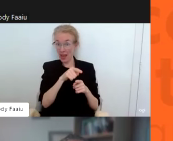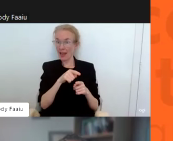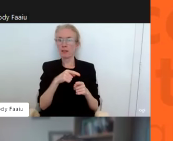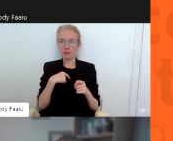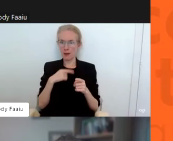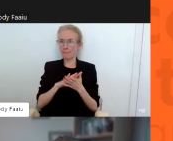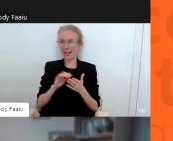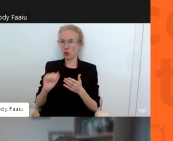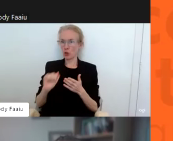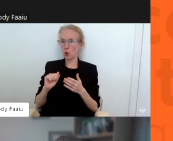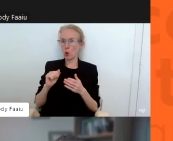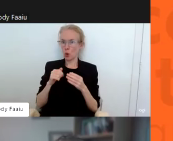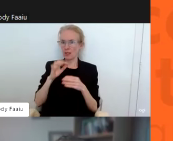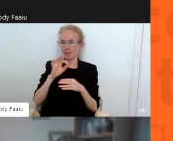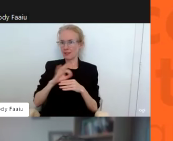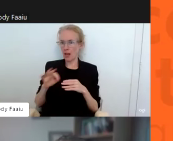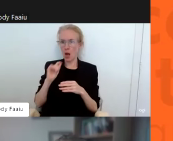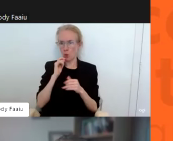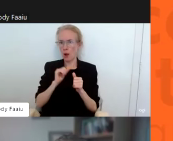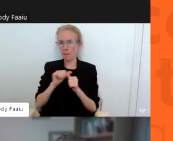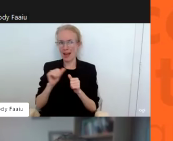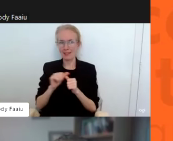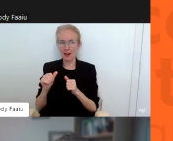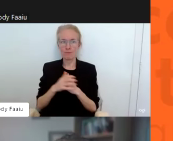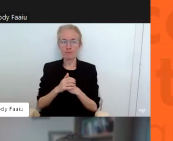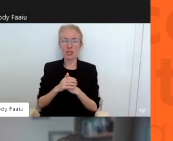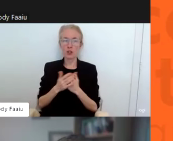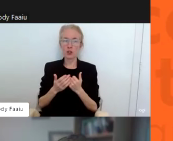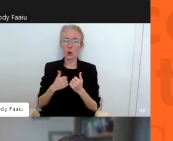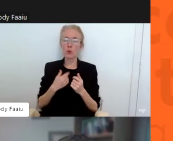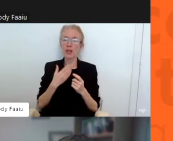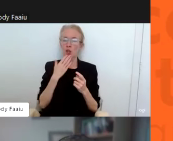details based upon the requirements of three personas, a Blind adult,